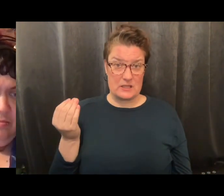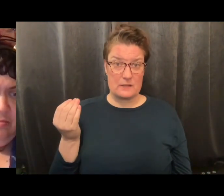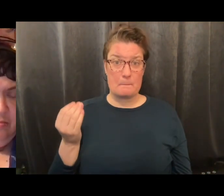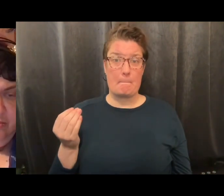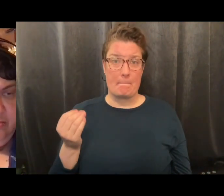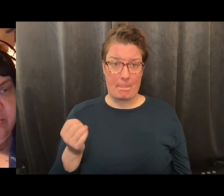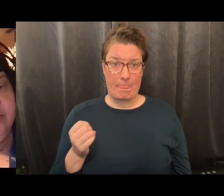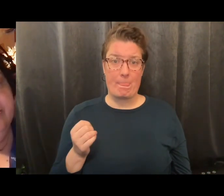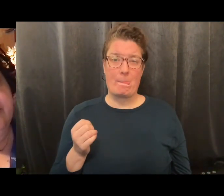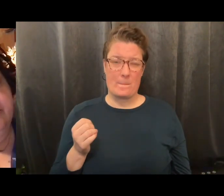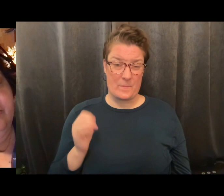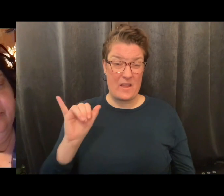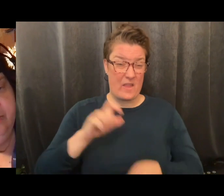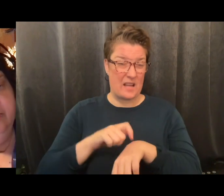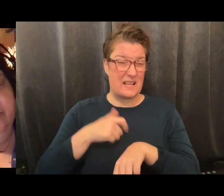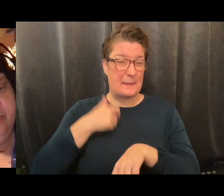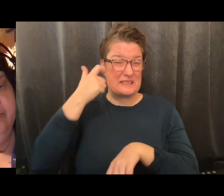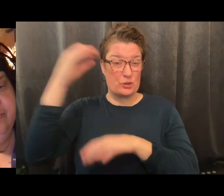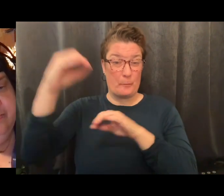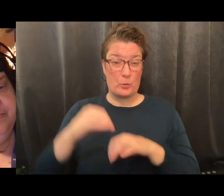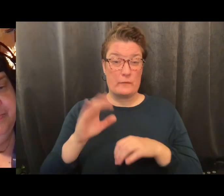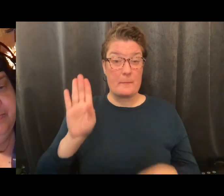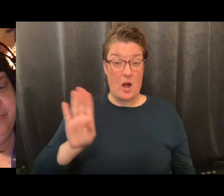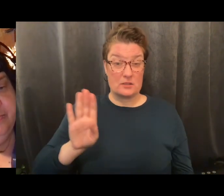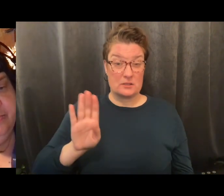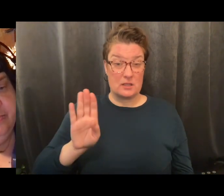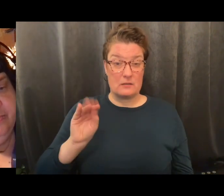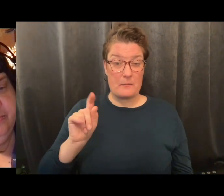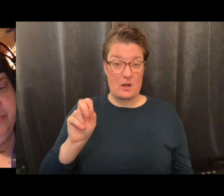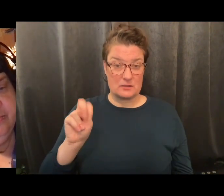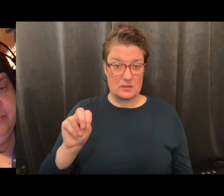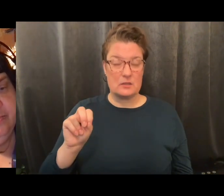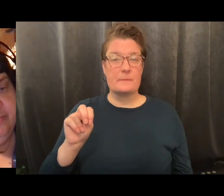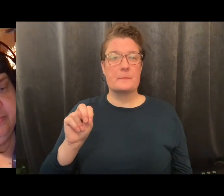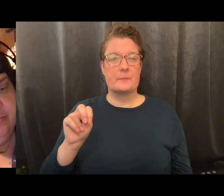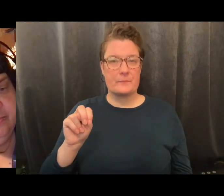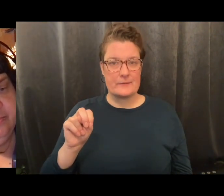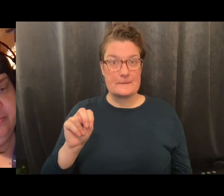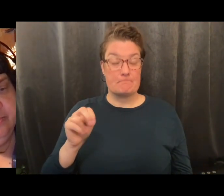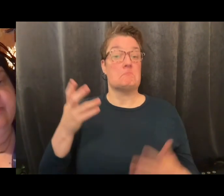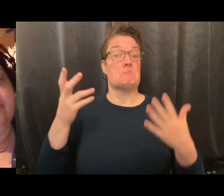and that's when I discovered JVP. And I, I was really desperate.